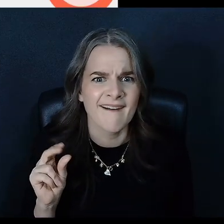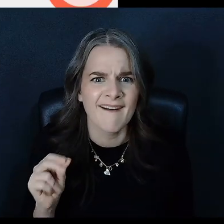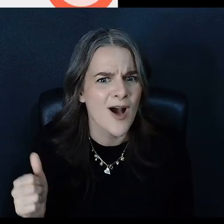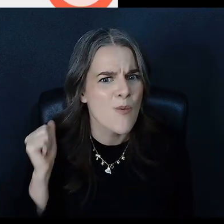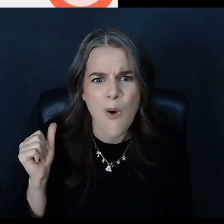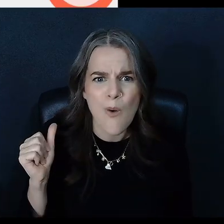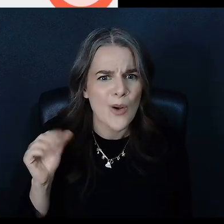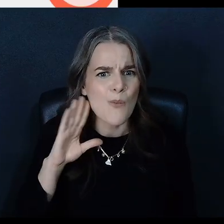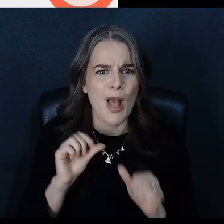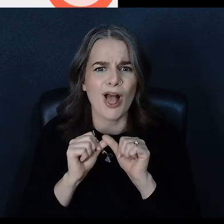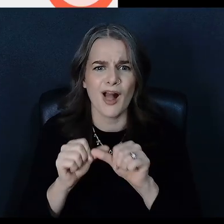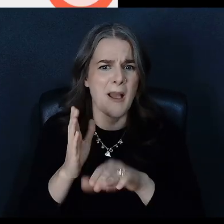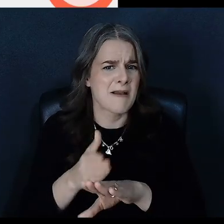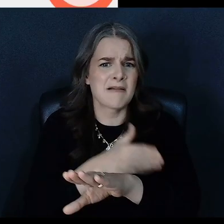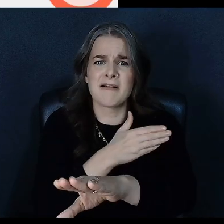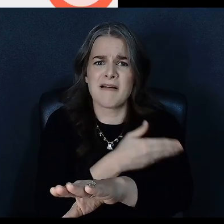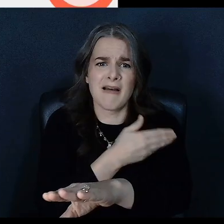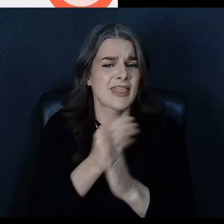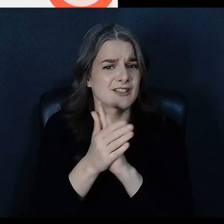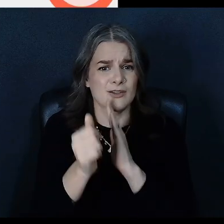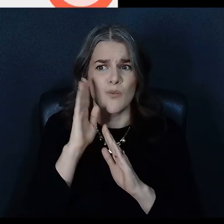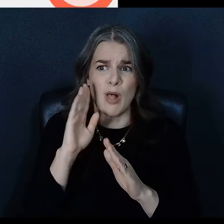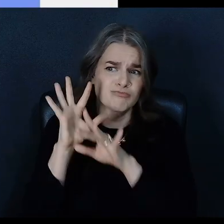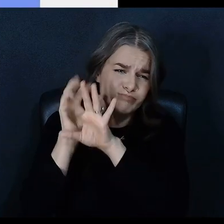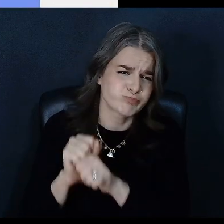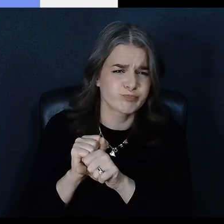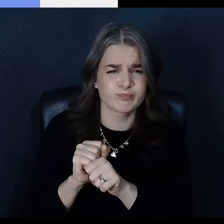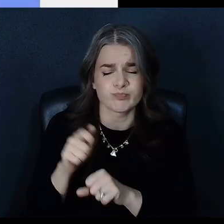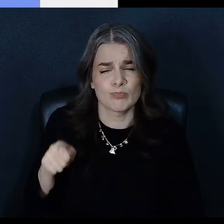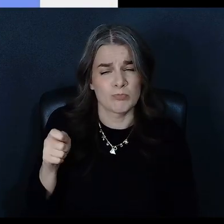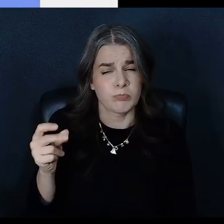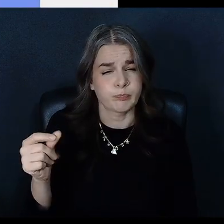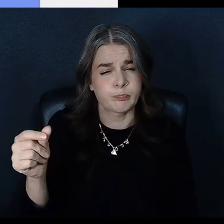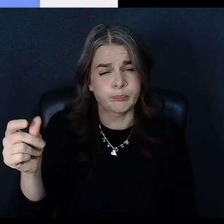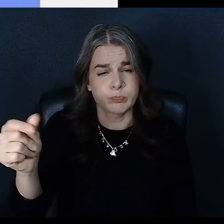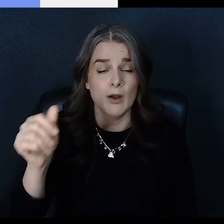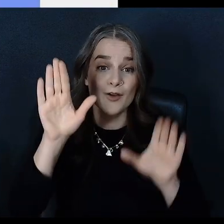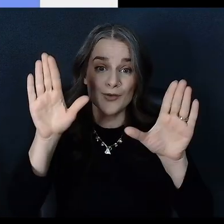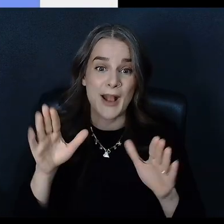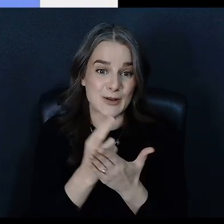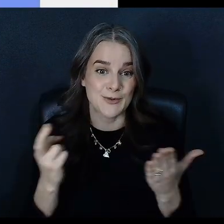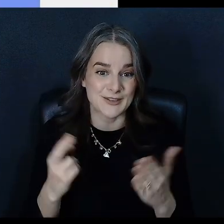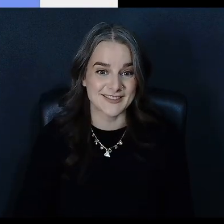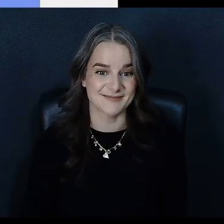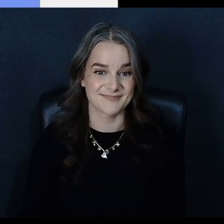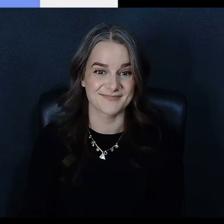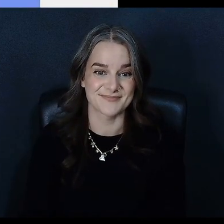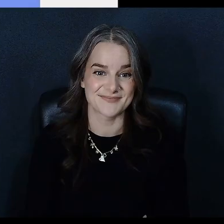and those skills will continue to develop as you go. So there's a great resource for that. All right, a couple of minutes. I got to tell you, this is exactly where